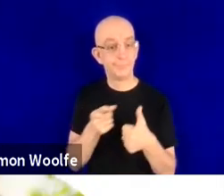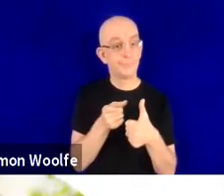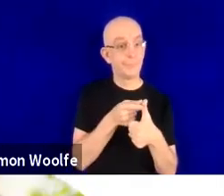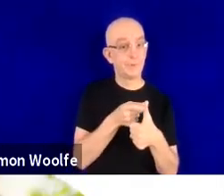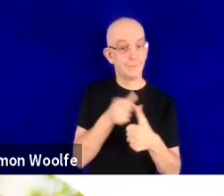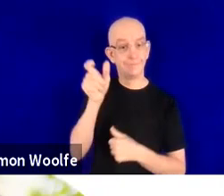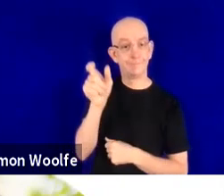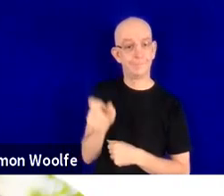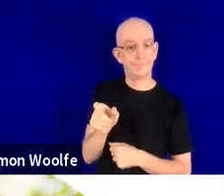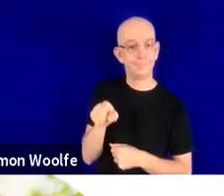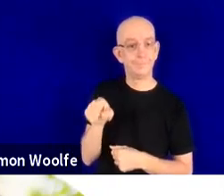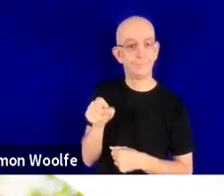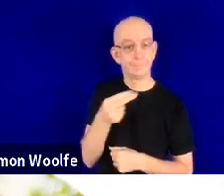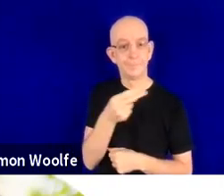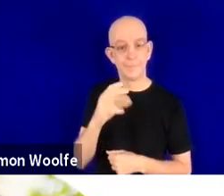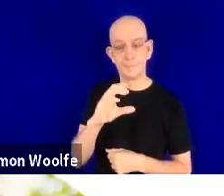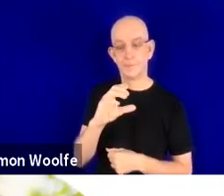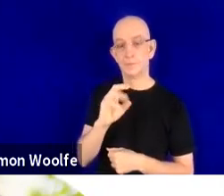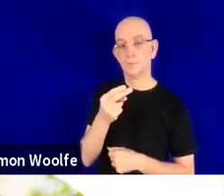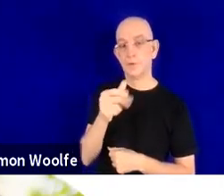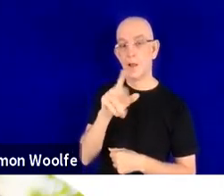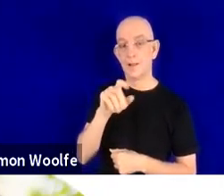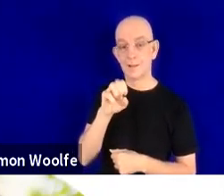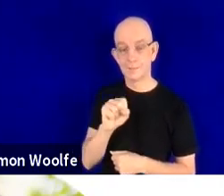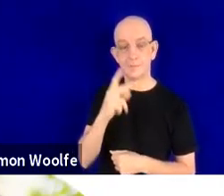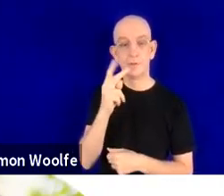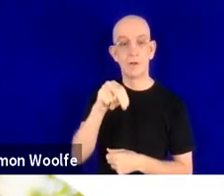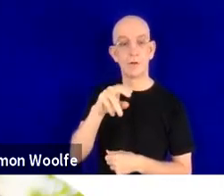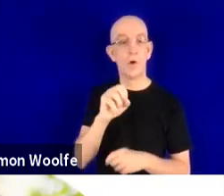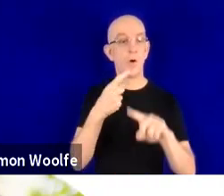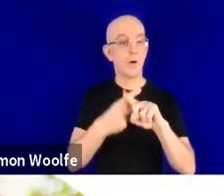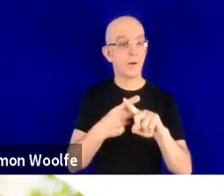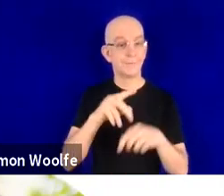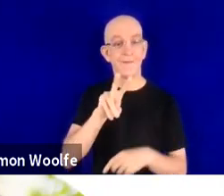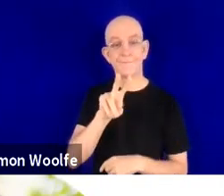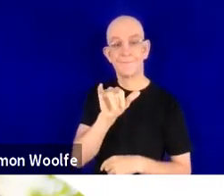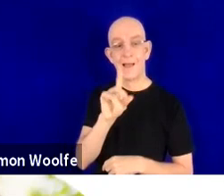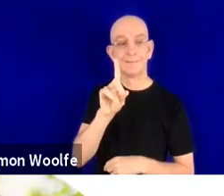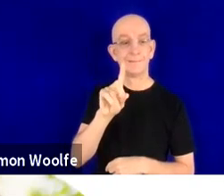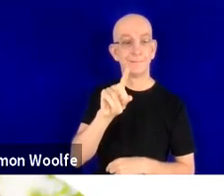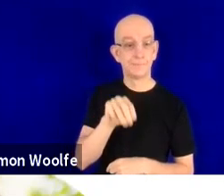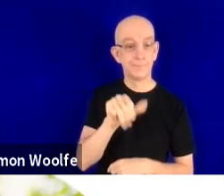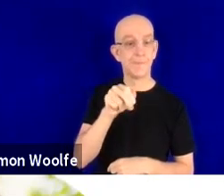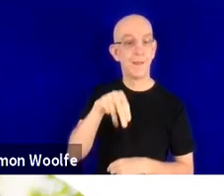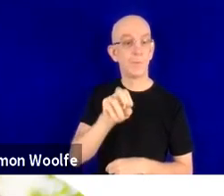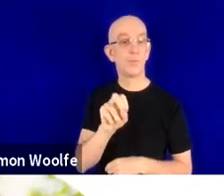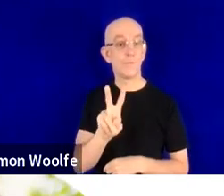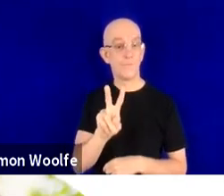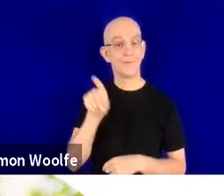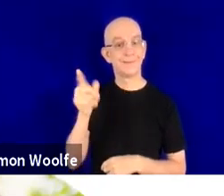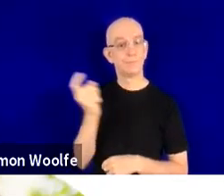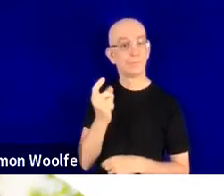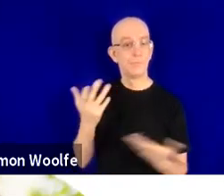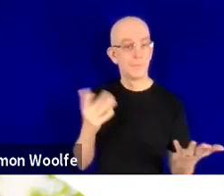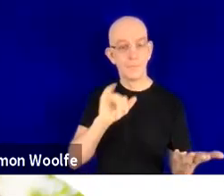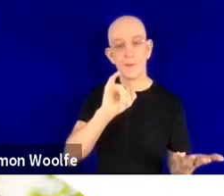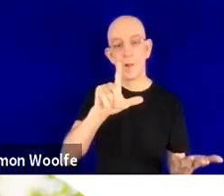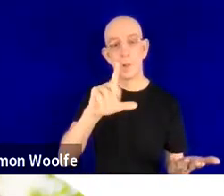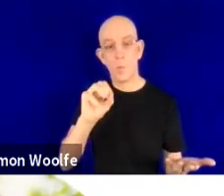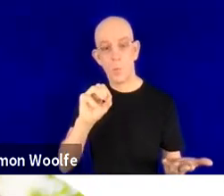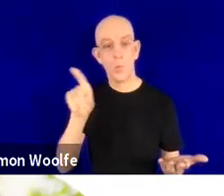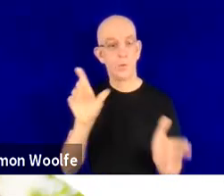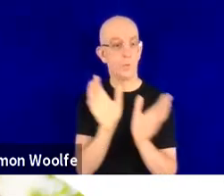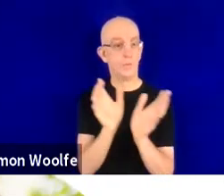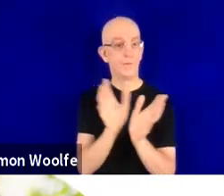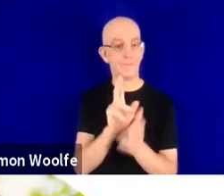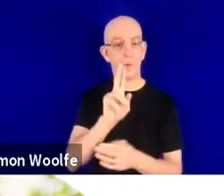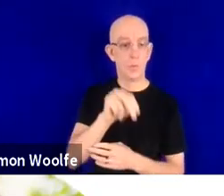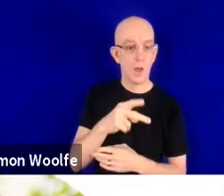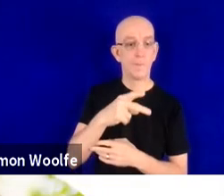Charles is an independent consultant working on social protection and providing support to the ILO UNICEF for UNPRPD Project on Disability Inclusive Social Protection